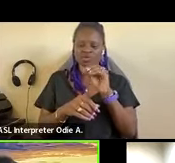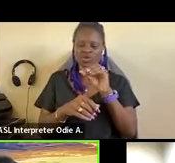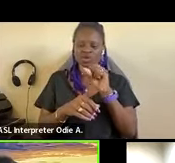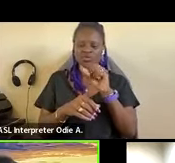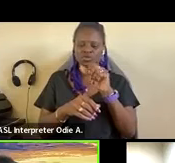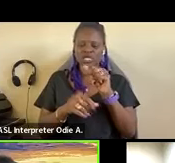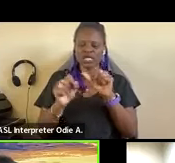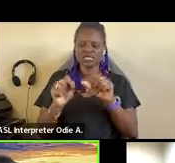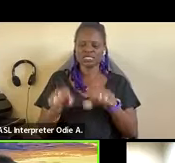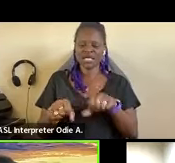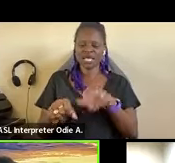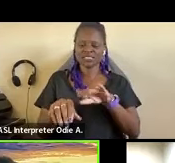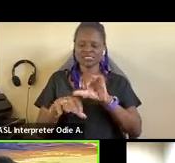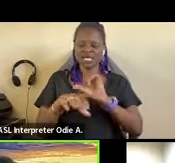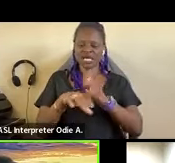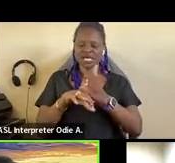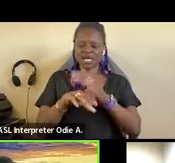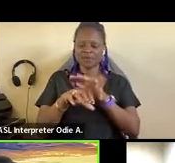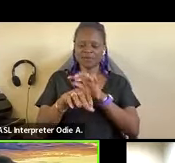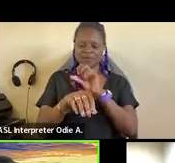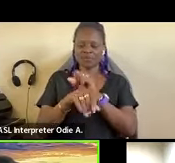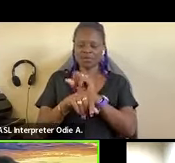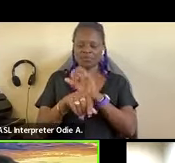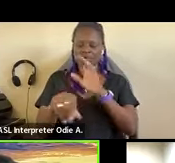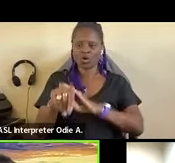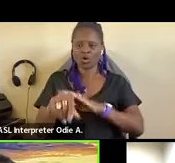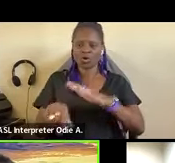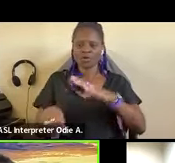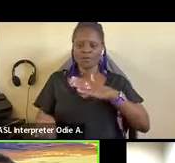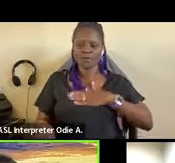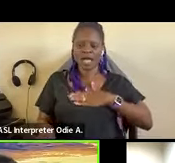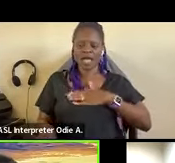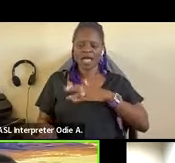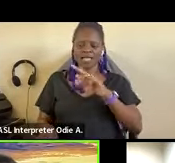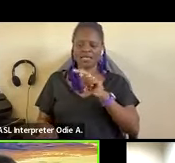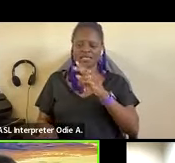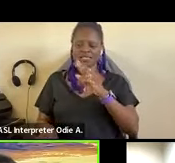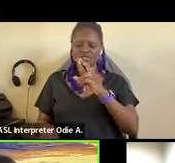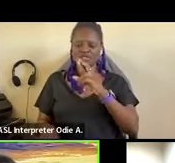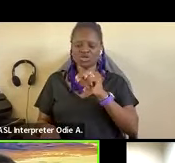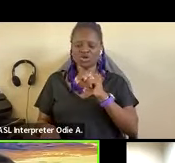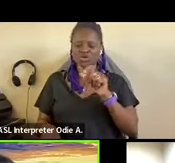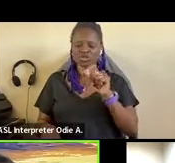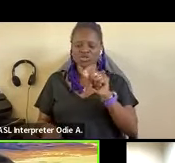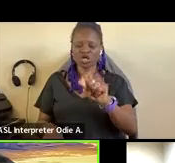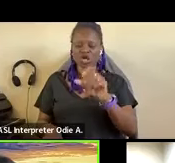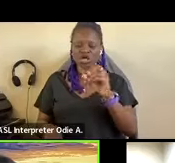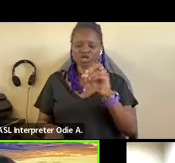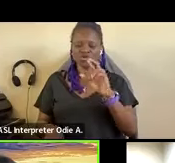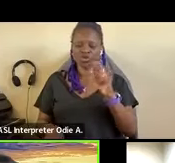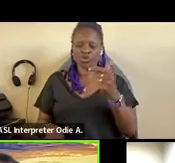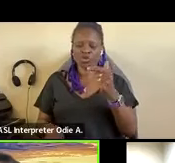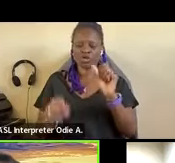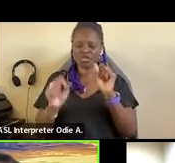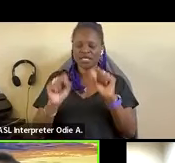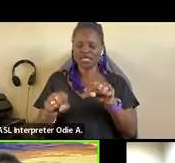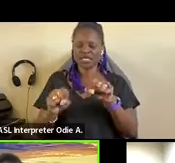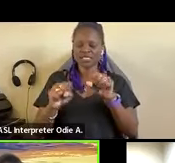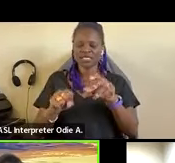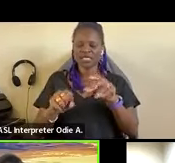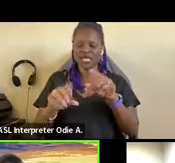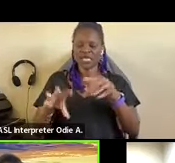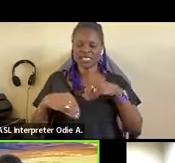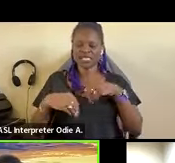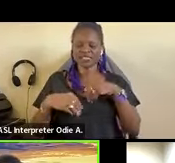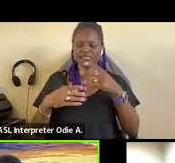ca.org, but walk ups are welcome at the Rosewood Clinic at